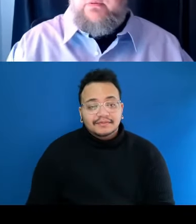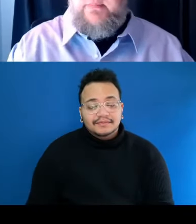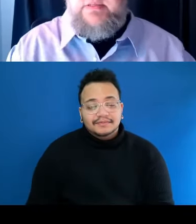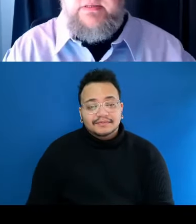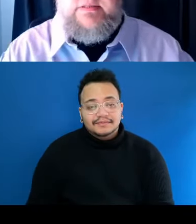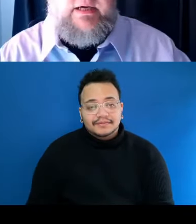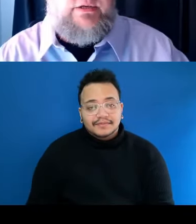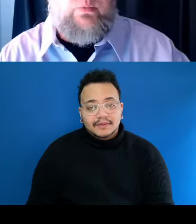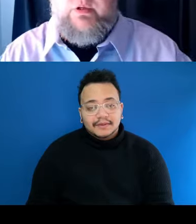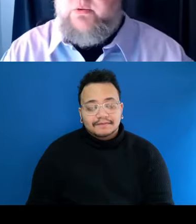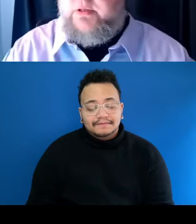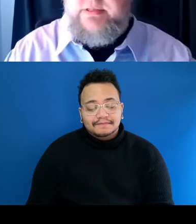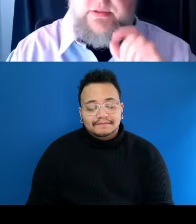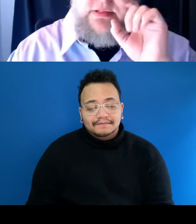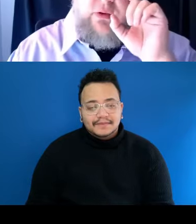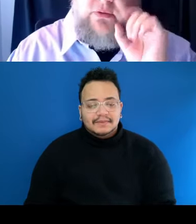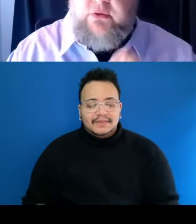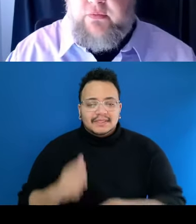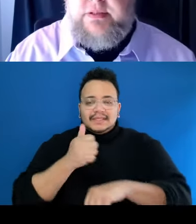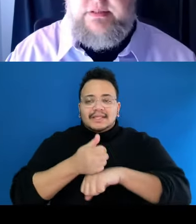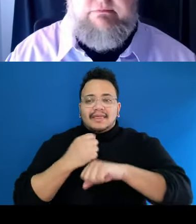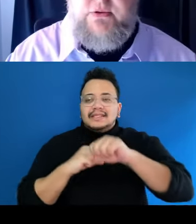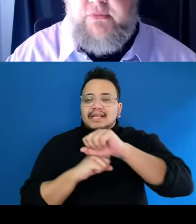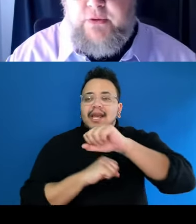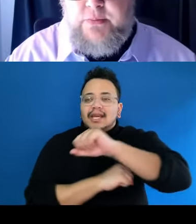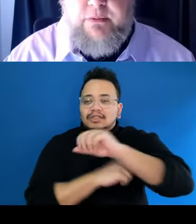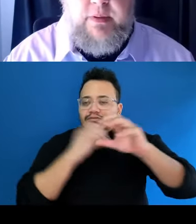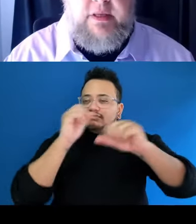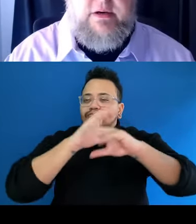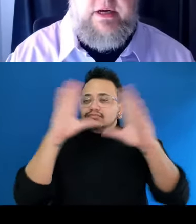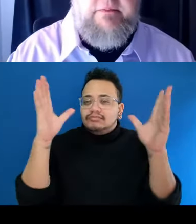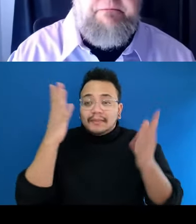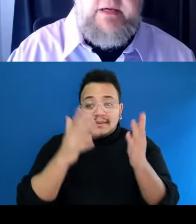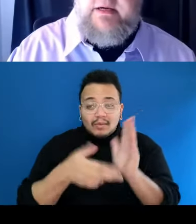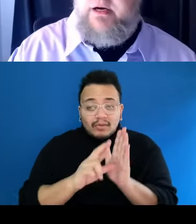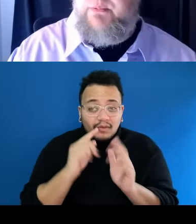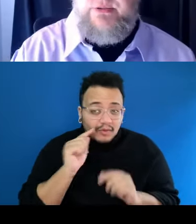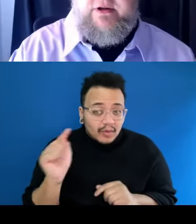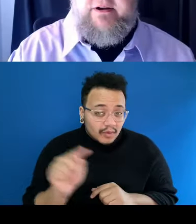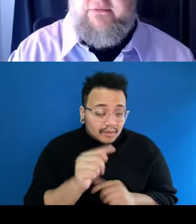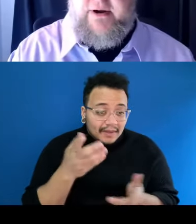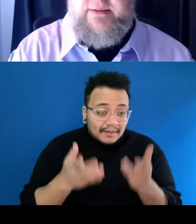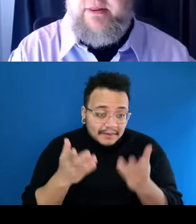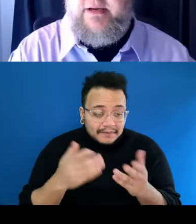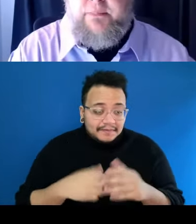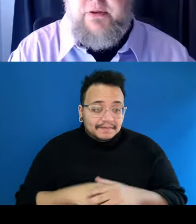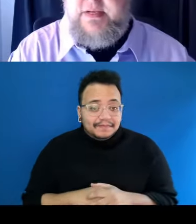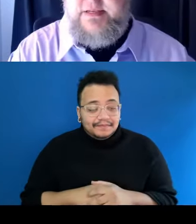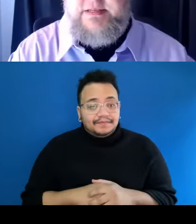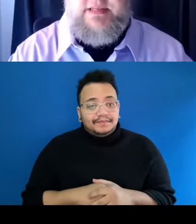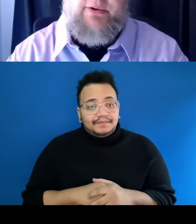So, let me set the stage really quickly. So, this is review for most folks probably that are here. We just wanted to frame with a couple of statistics